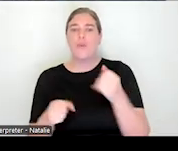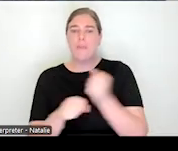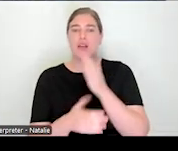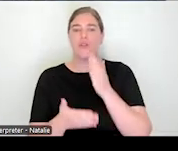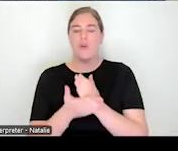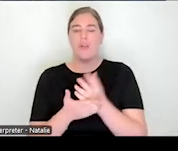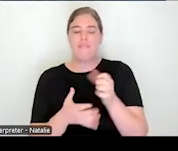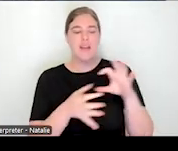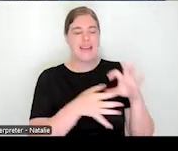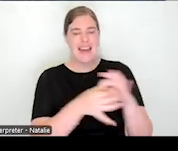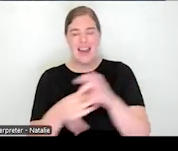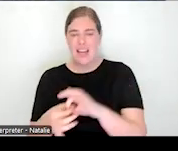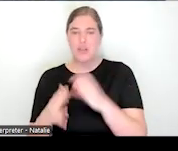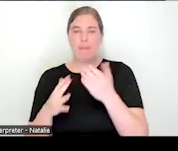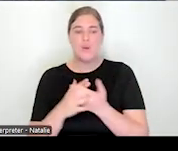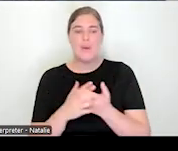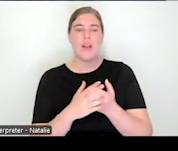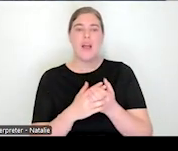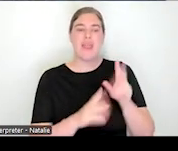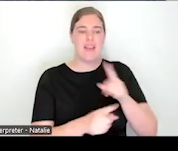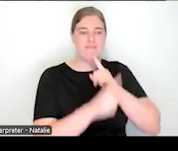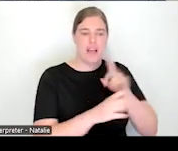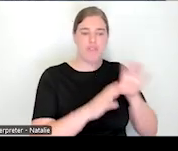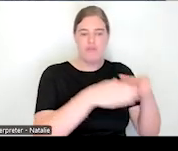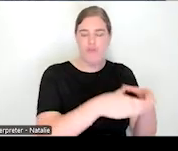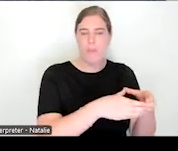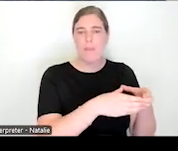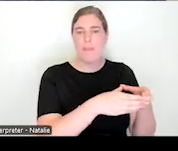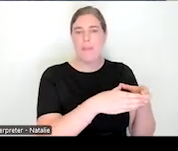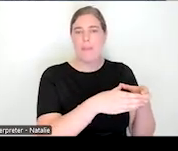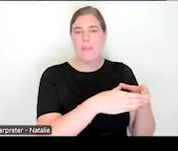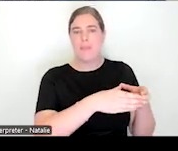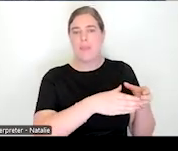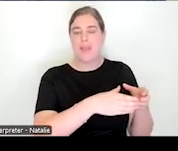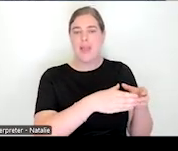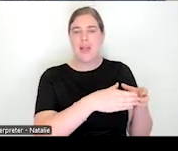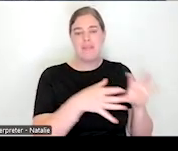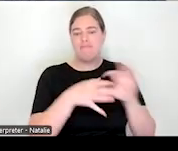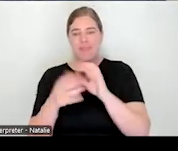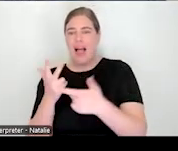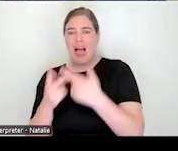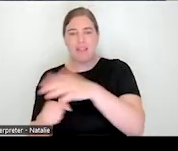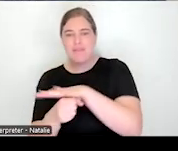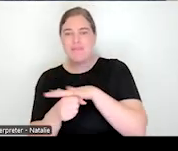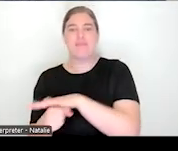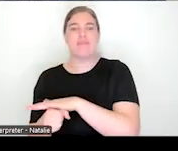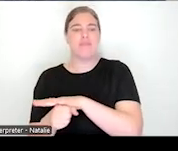the Implementation Advisory Group is working on so there is some engagement with their work and what